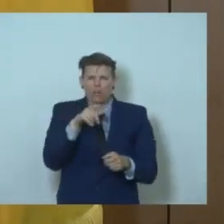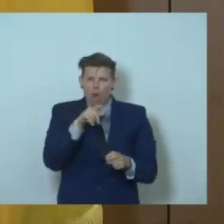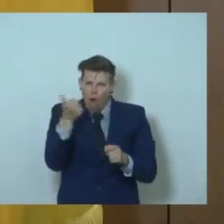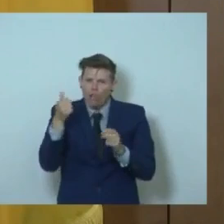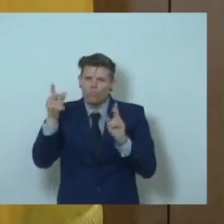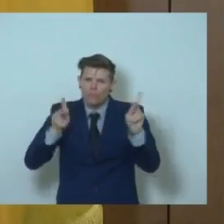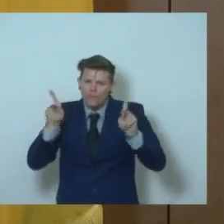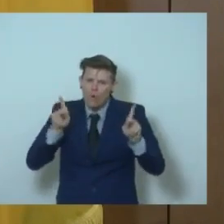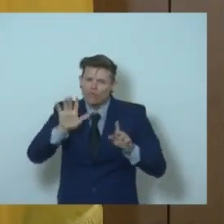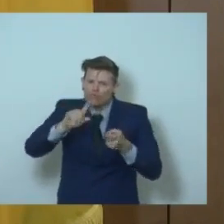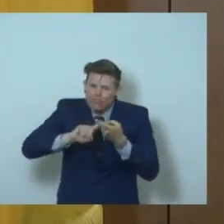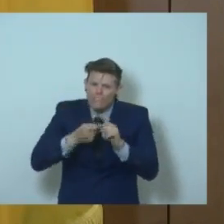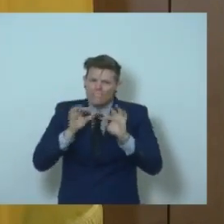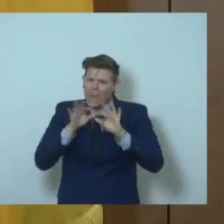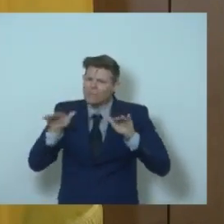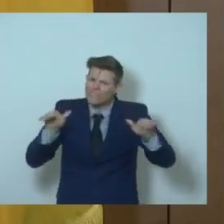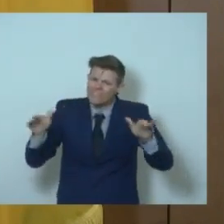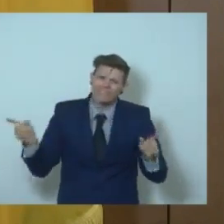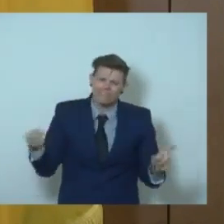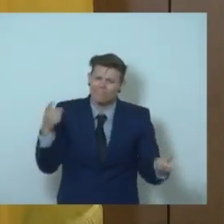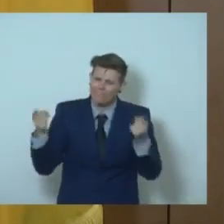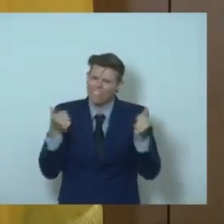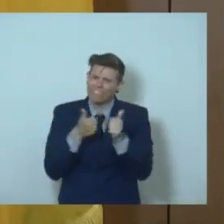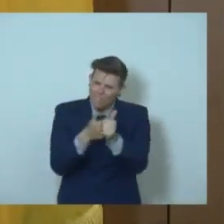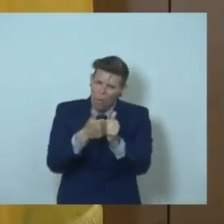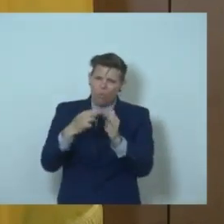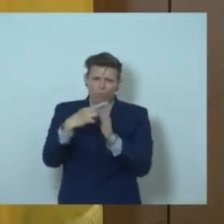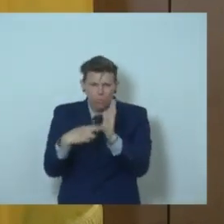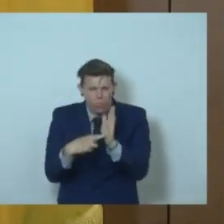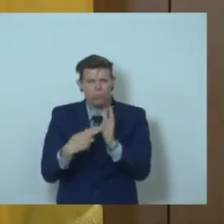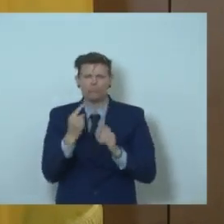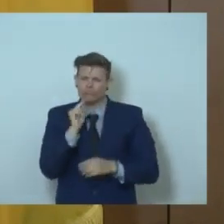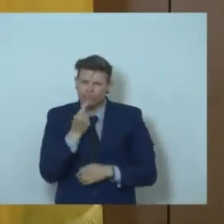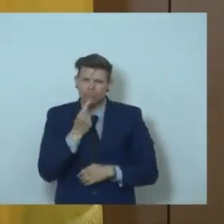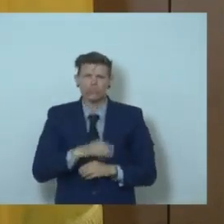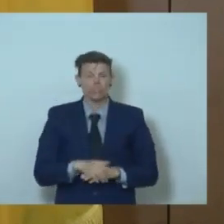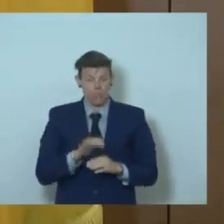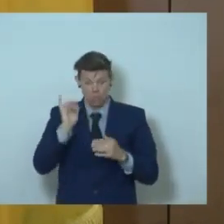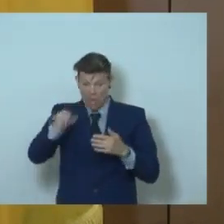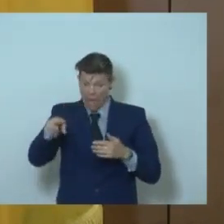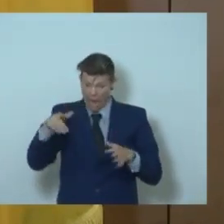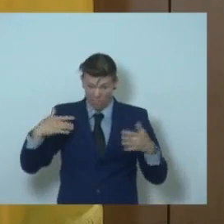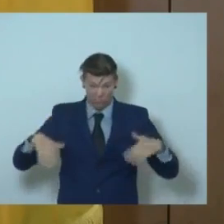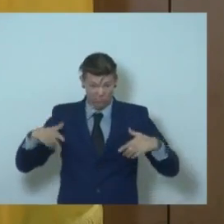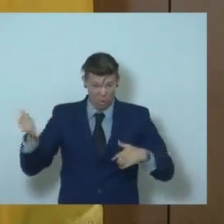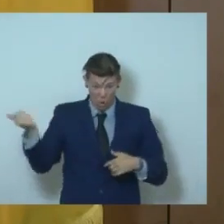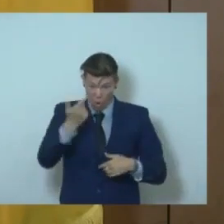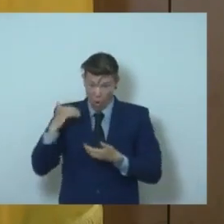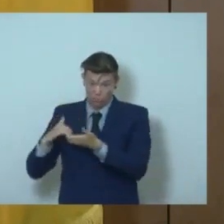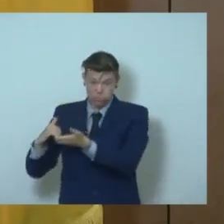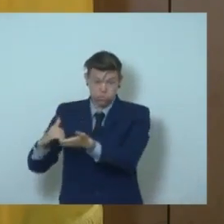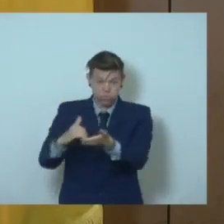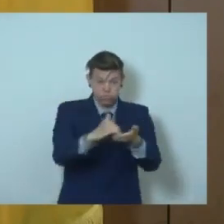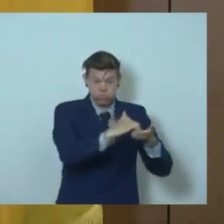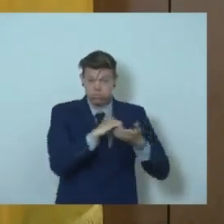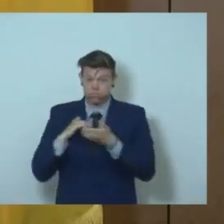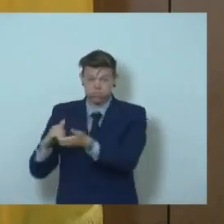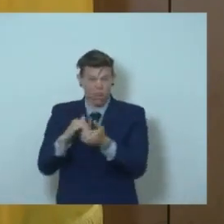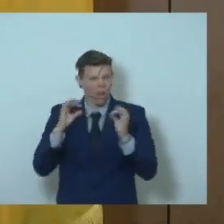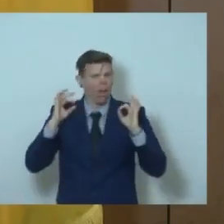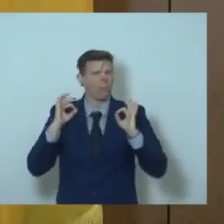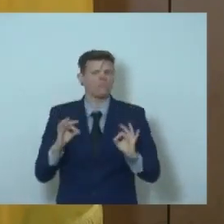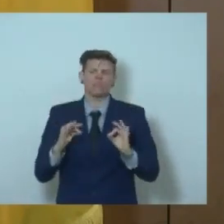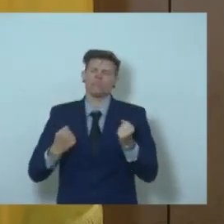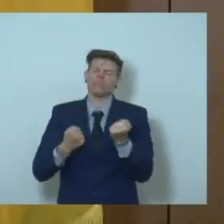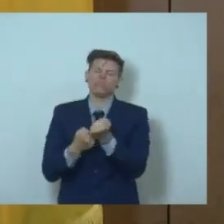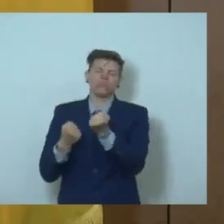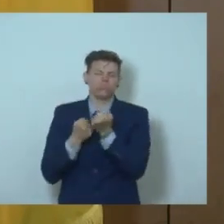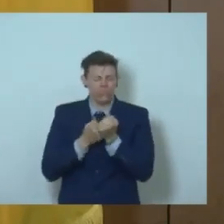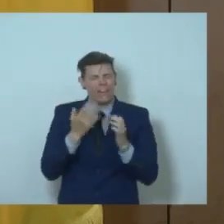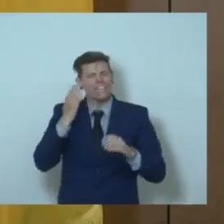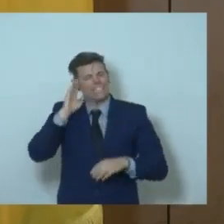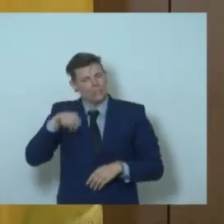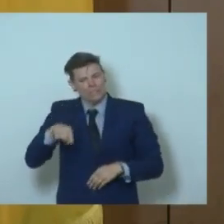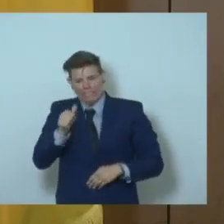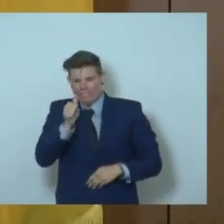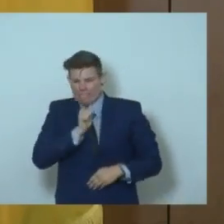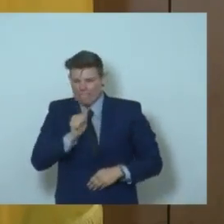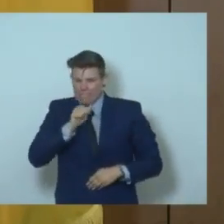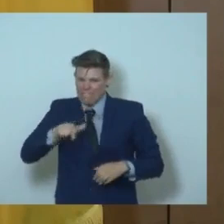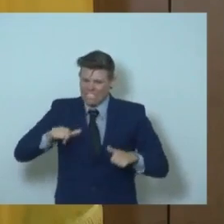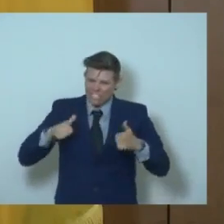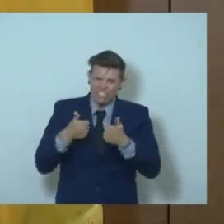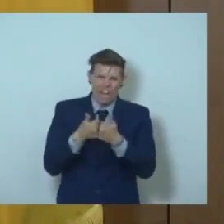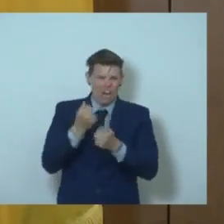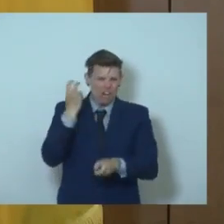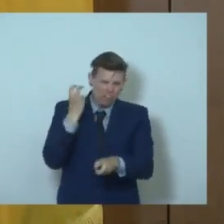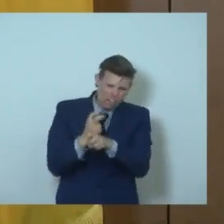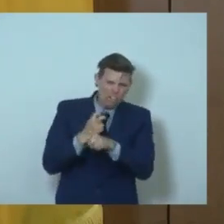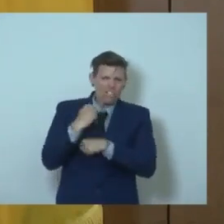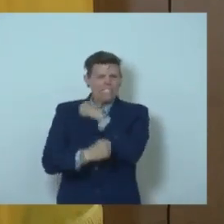DON’T LEAVE UNLESS YOU HAVE TO SOCIALLY YOURSELF ONLY SUPPORT BUSINESSES THAT UTILIZING COVID SAFE PRACTICES AND IF WE DO ALL THAT AND WE’RE ALL IN THIS TOGETHER, WE’RE GOING TO MAKE IT